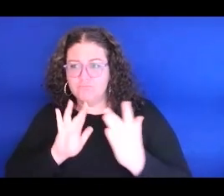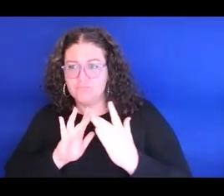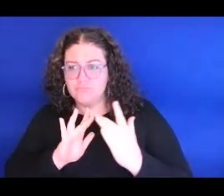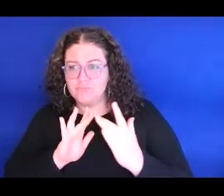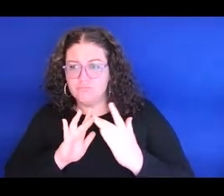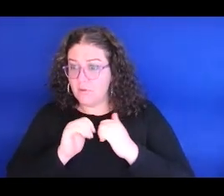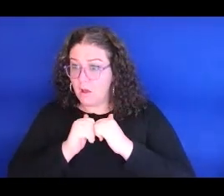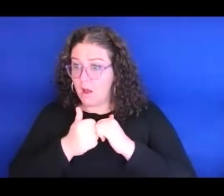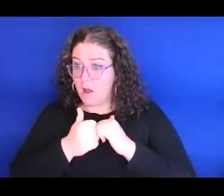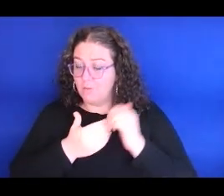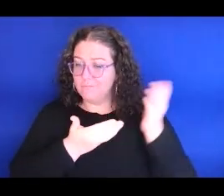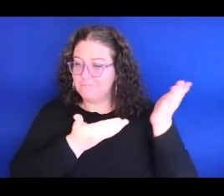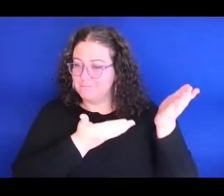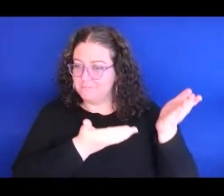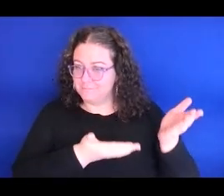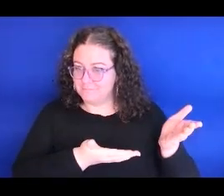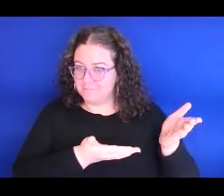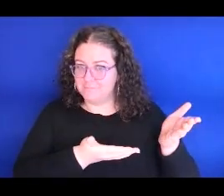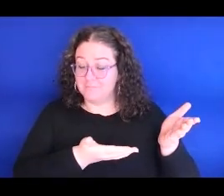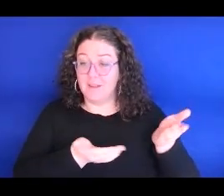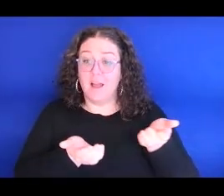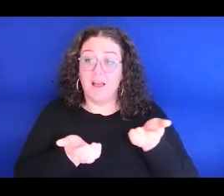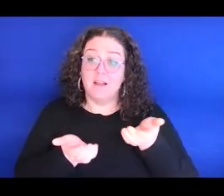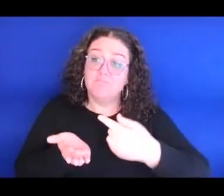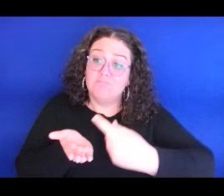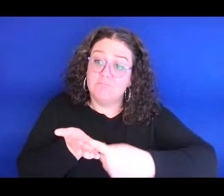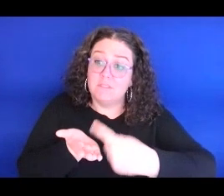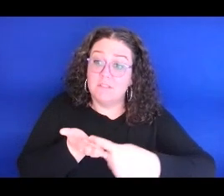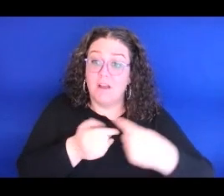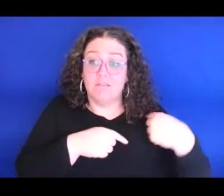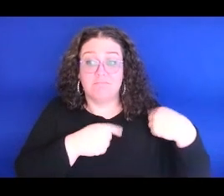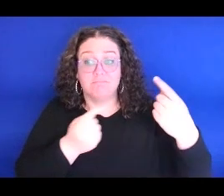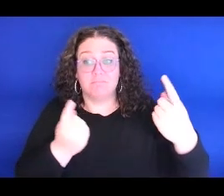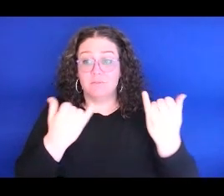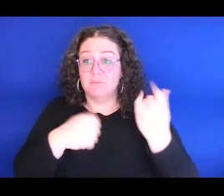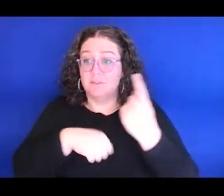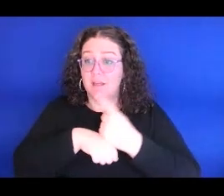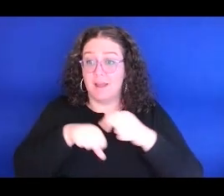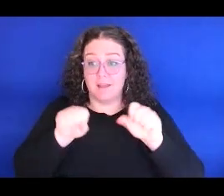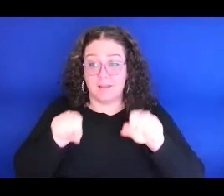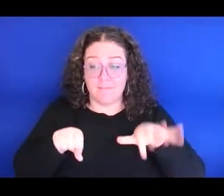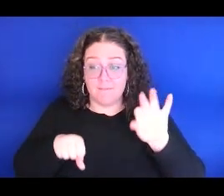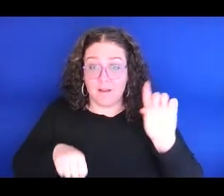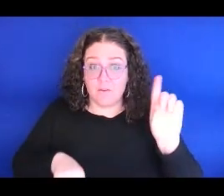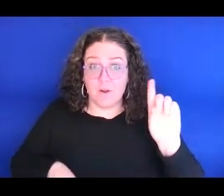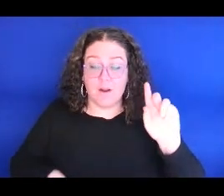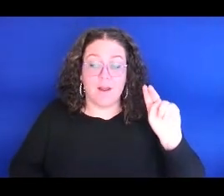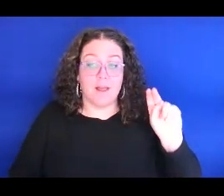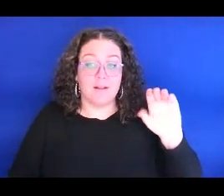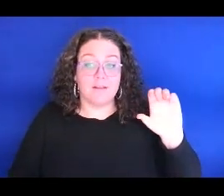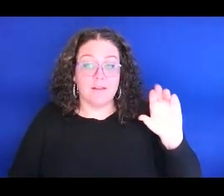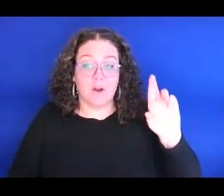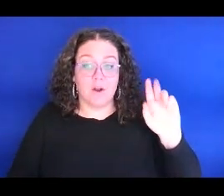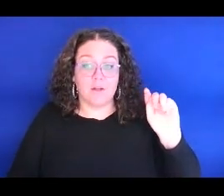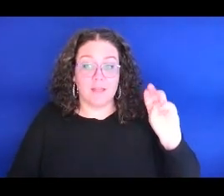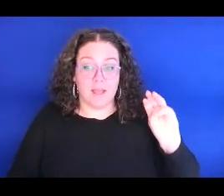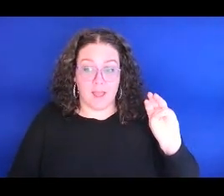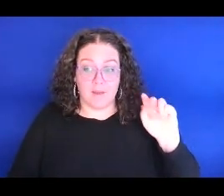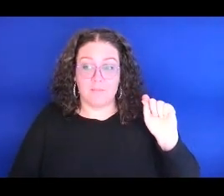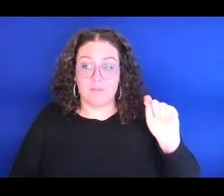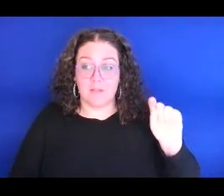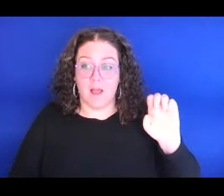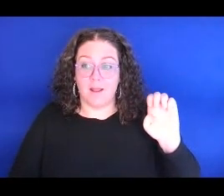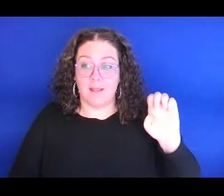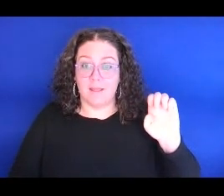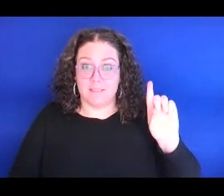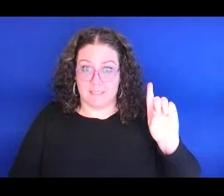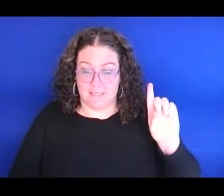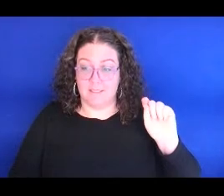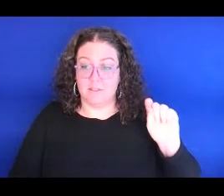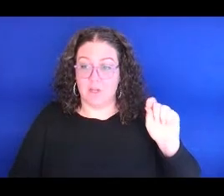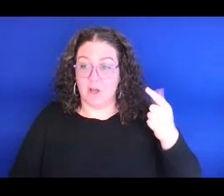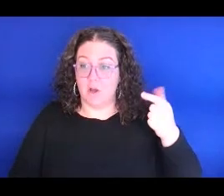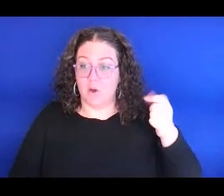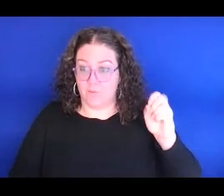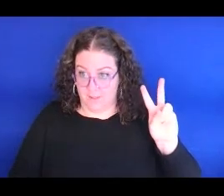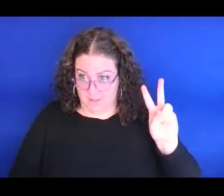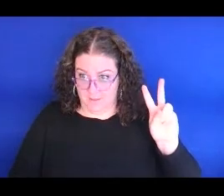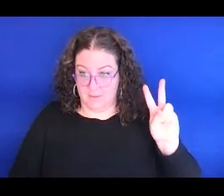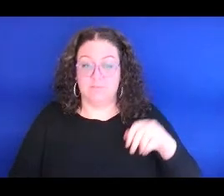can find everything we talked about today at NCRTM.ed.gov.